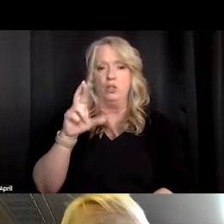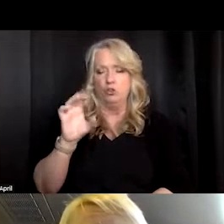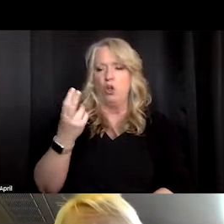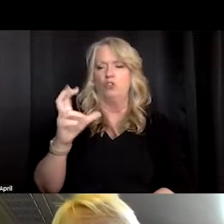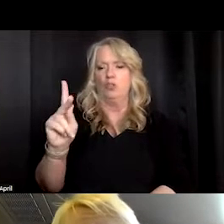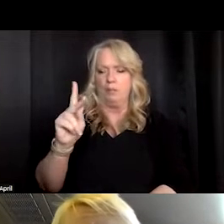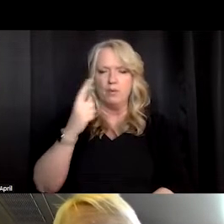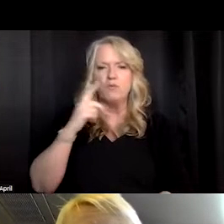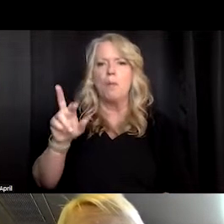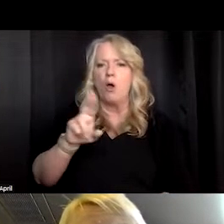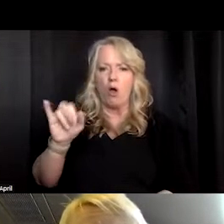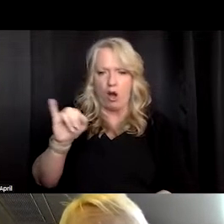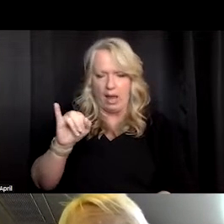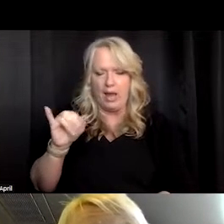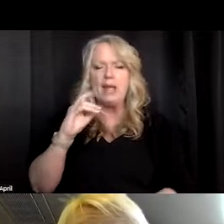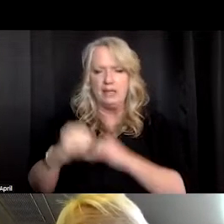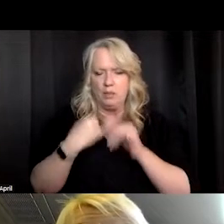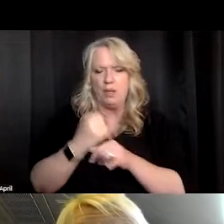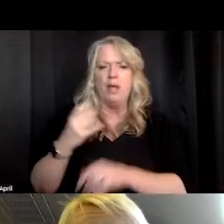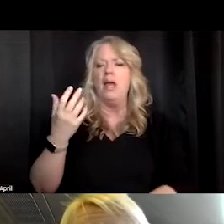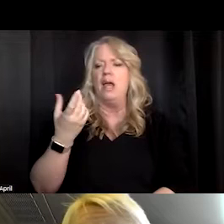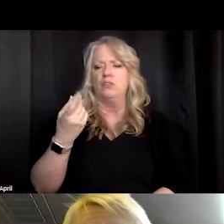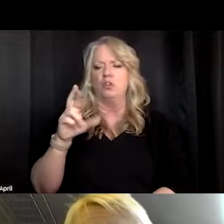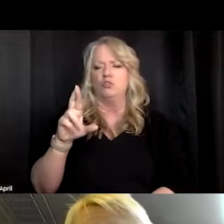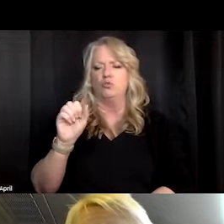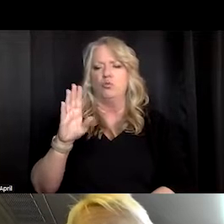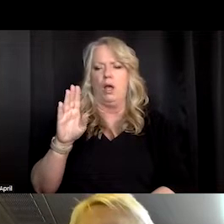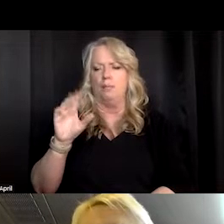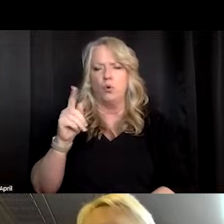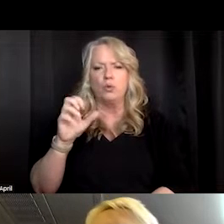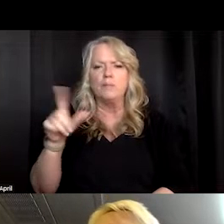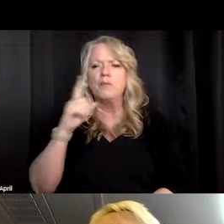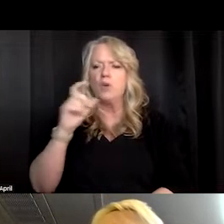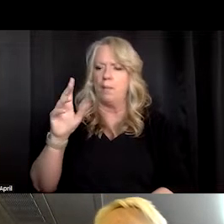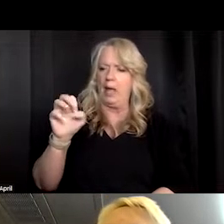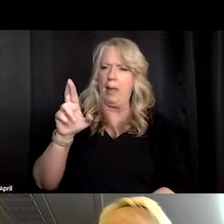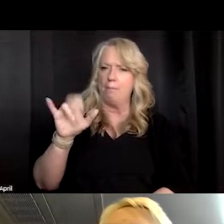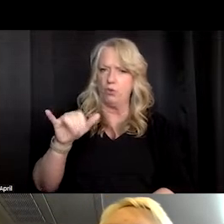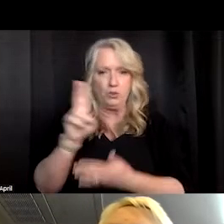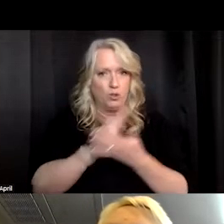. SO, TODAY WE HAVE, THE PRIVILEGE OF HAVING DR. CHUCK FROM RI INTERNATIONAL. AND